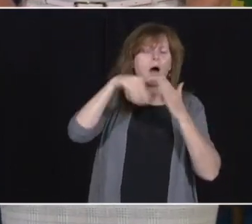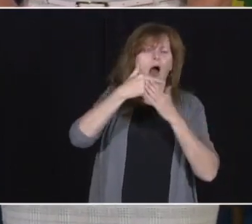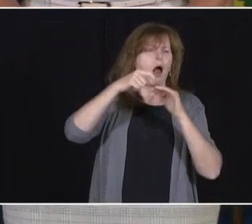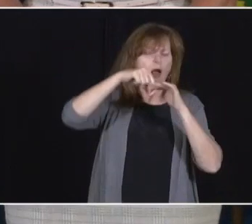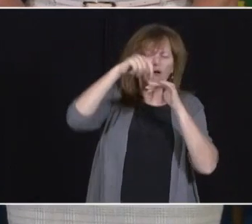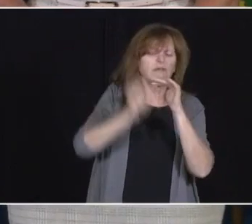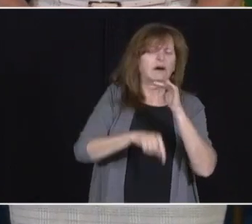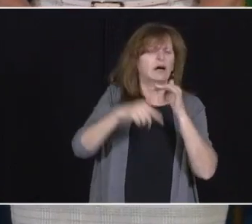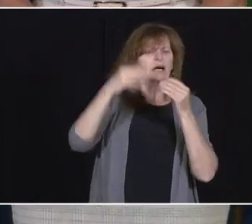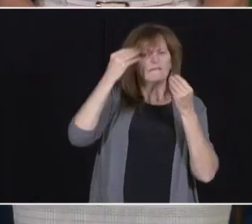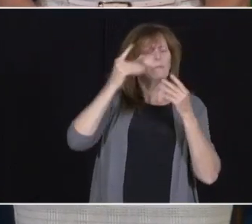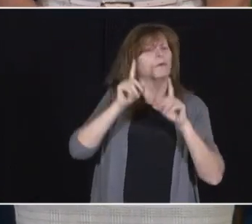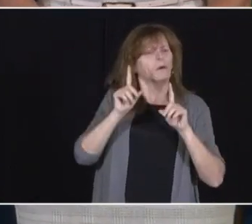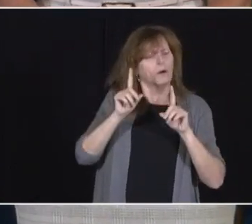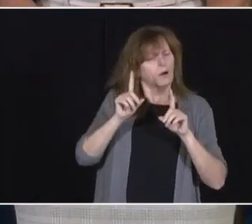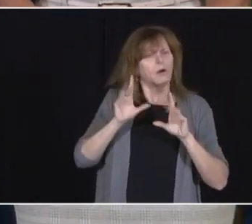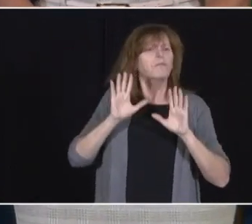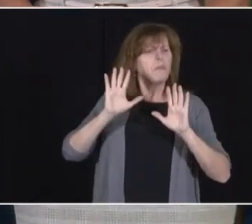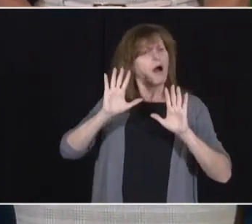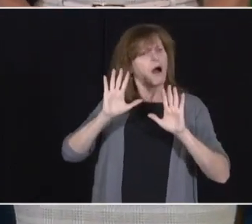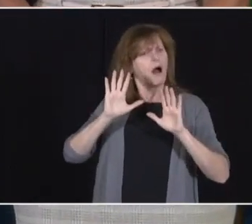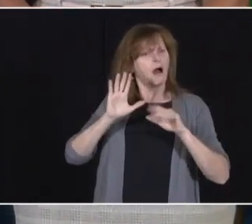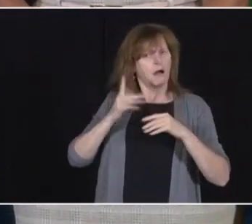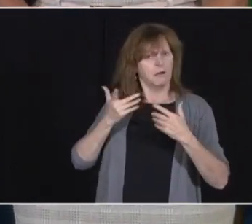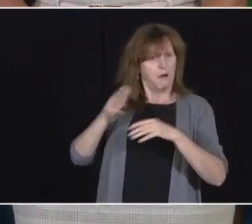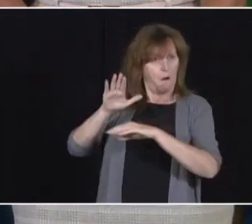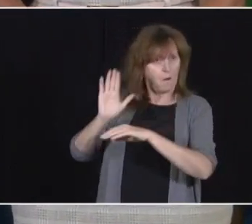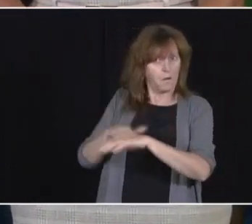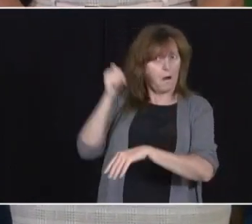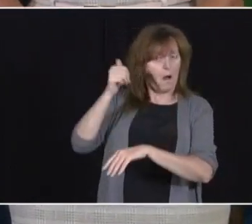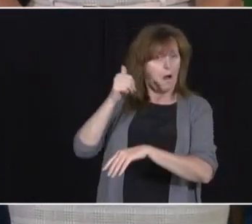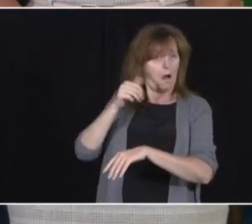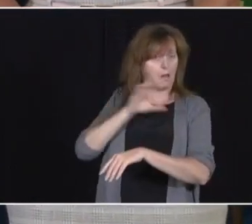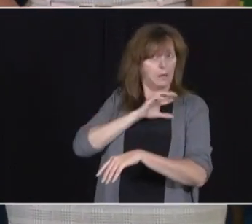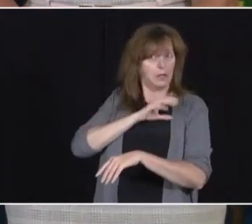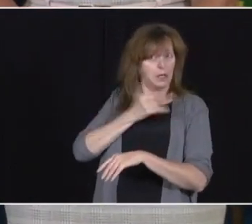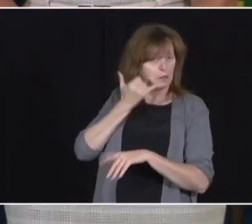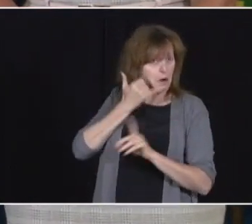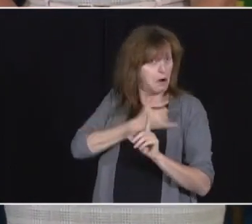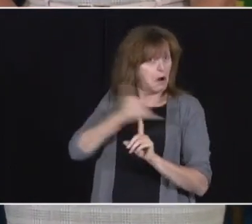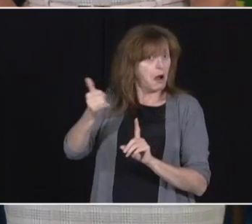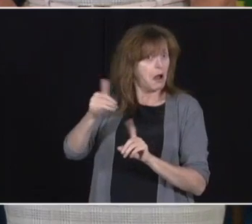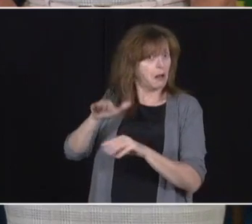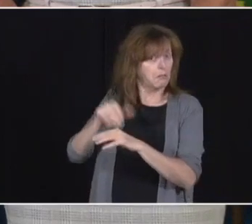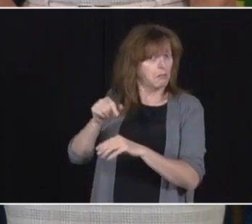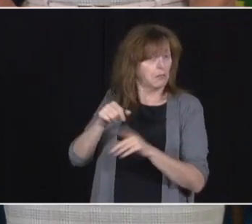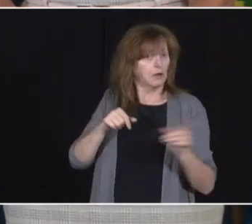people in distress, police are called in that person ends up dead. I don't know all of the details of somebody's